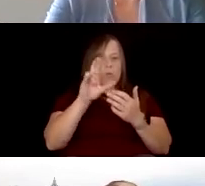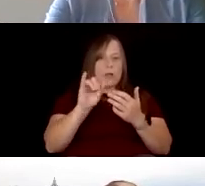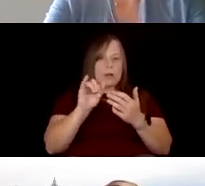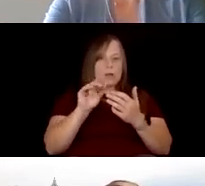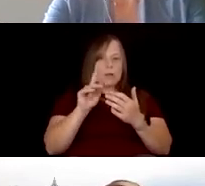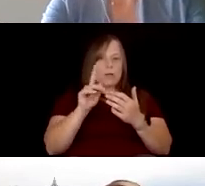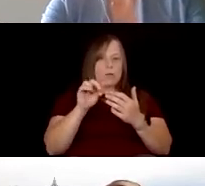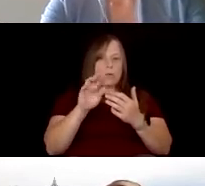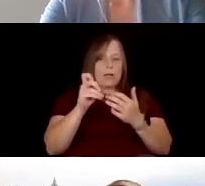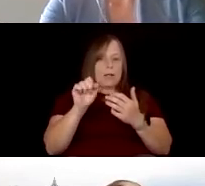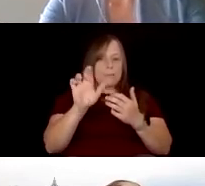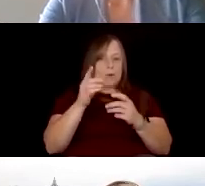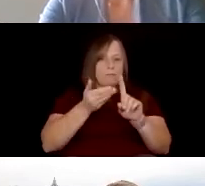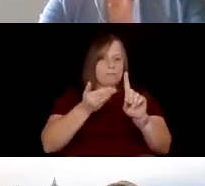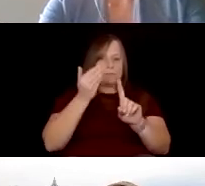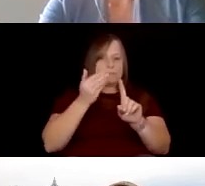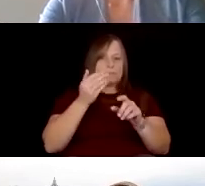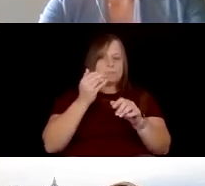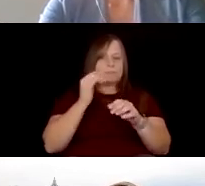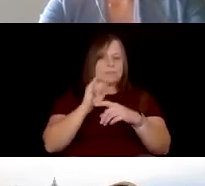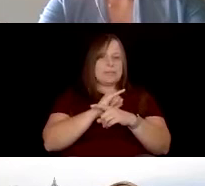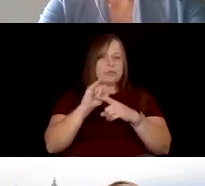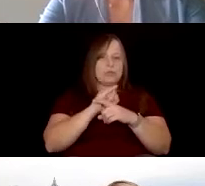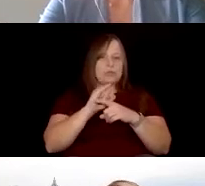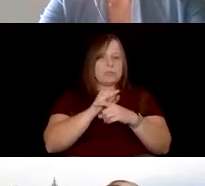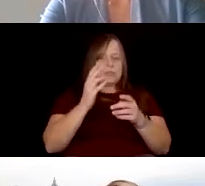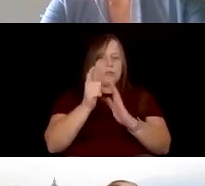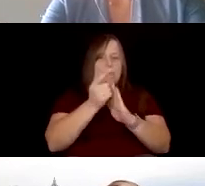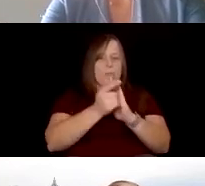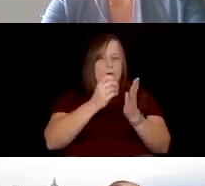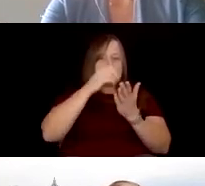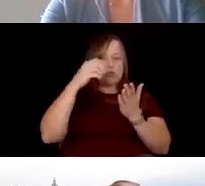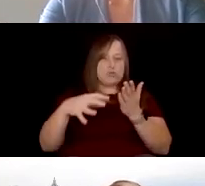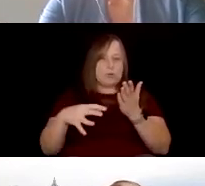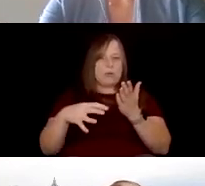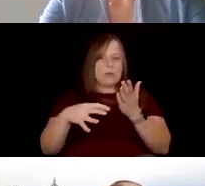She is an intern at DRNY, she's a law student, and she has worked with a clinic